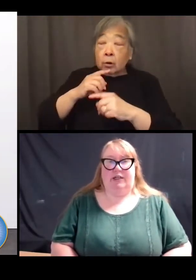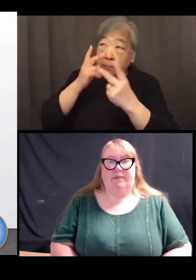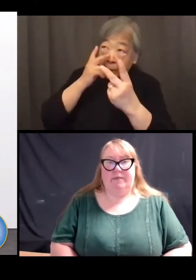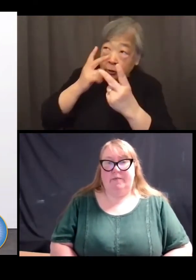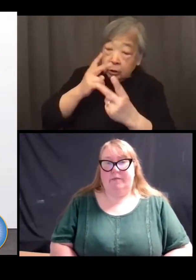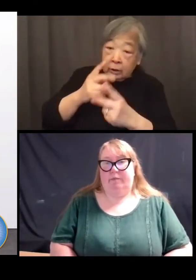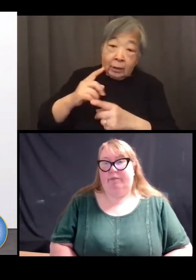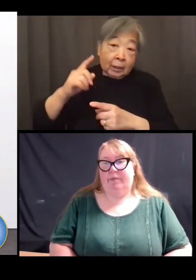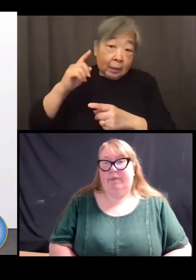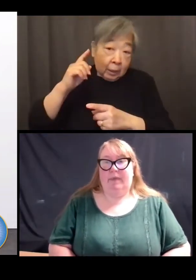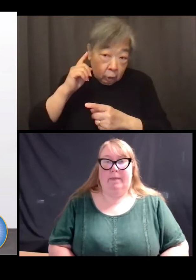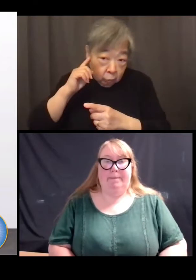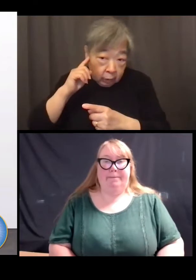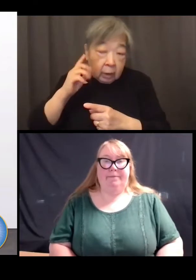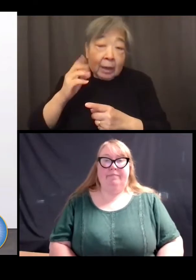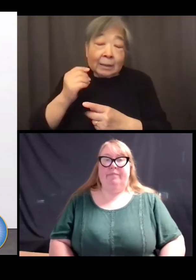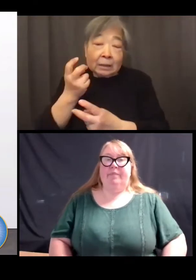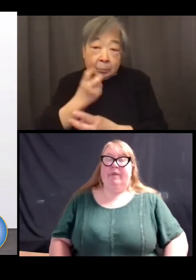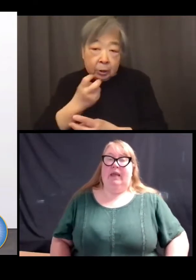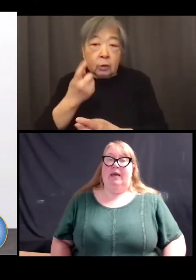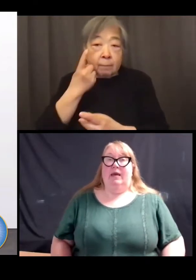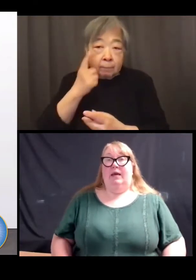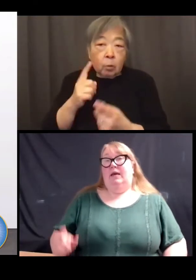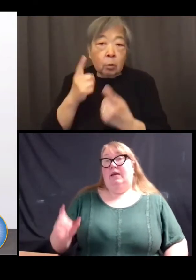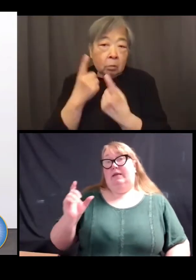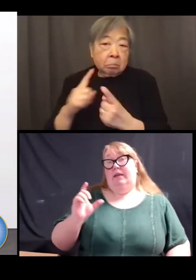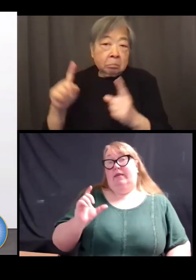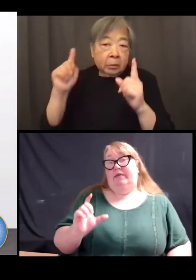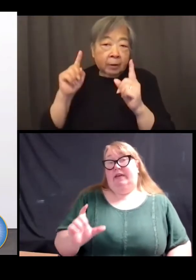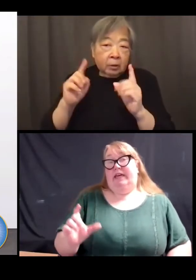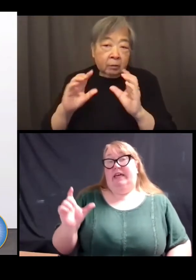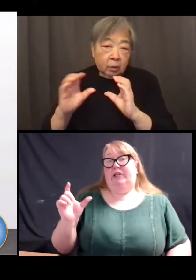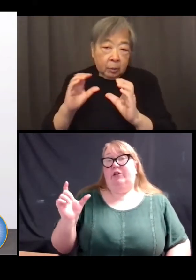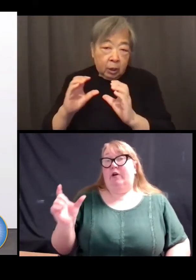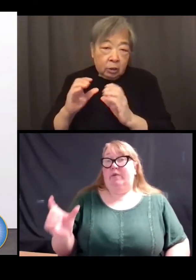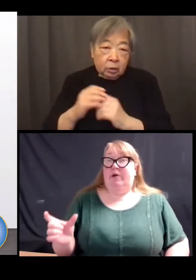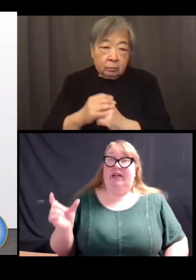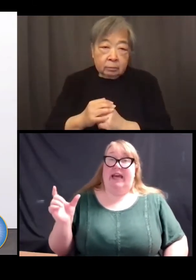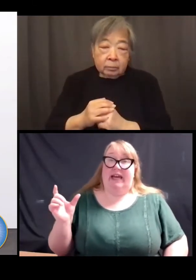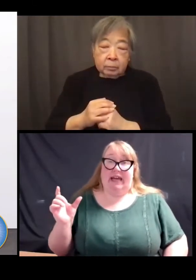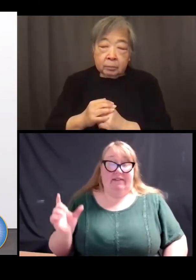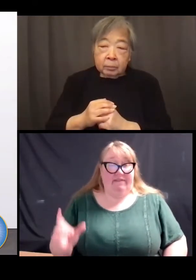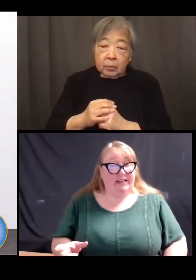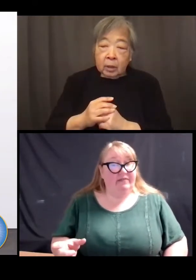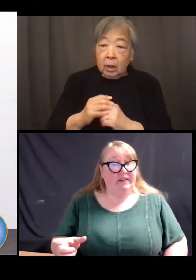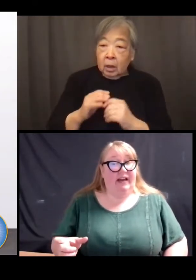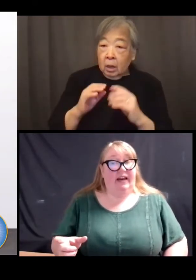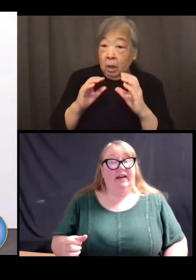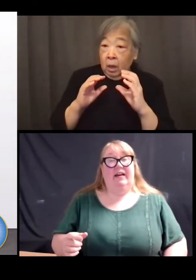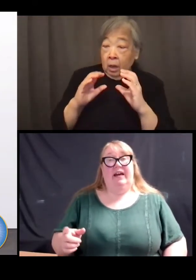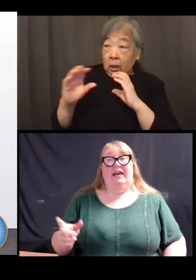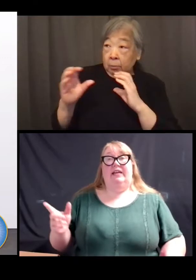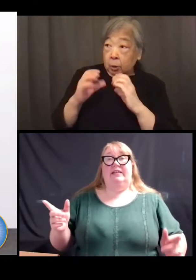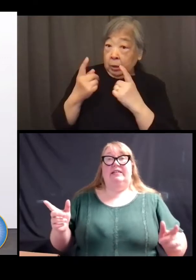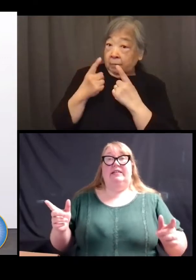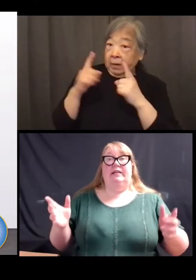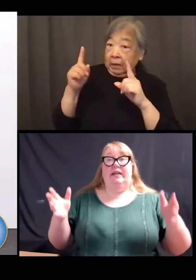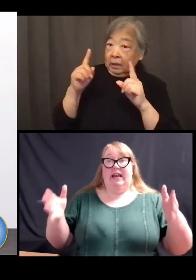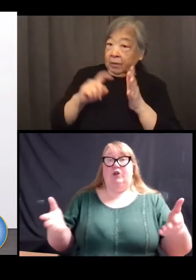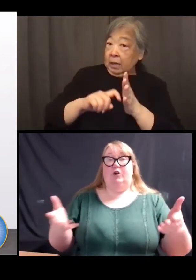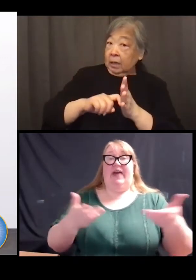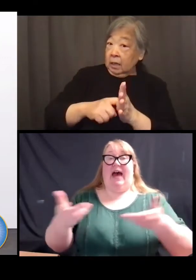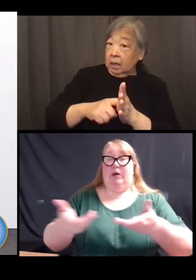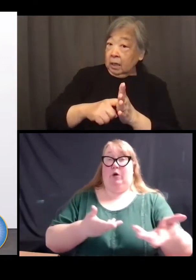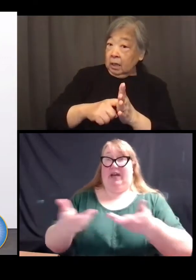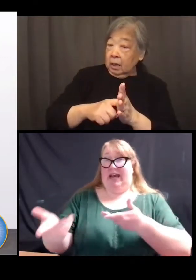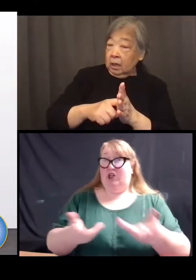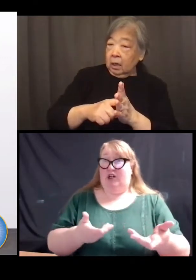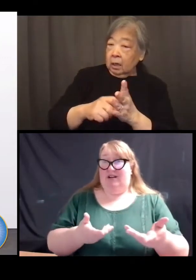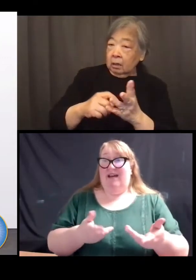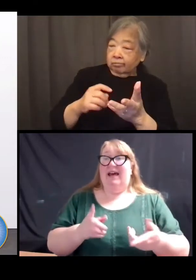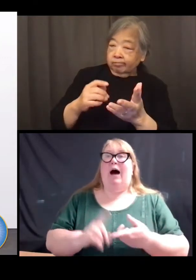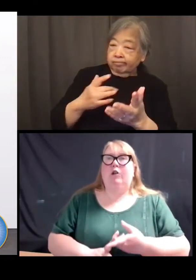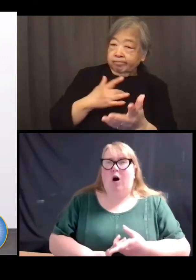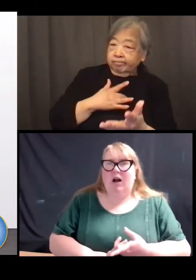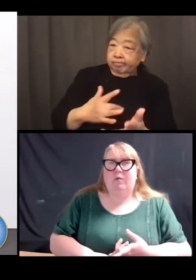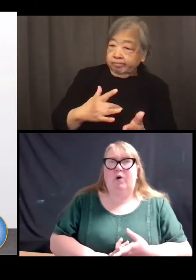The key to communicating effectively is the nature of that communication How long it will